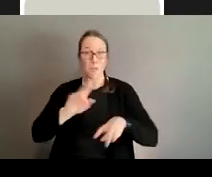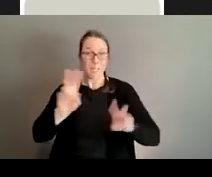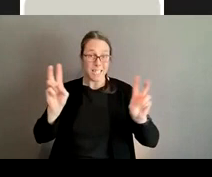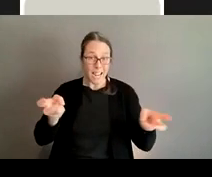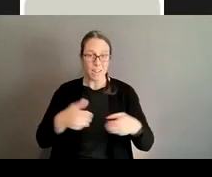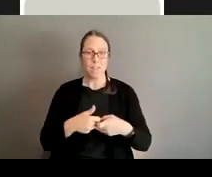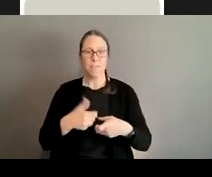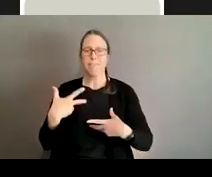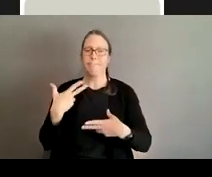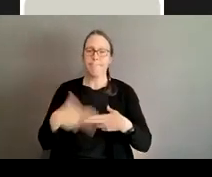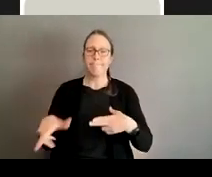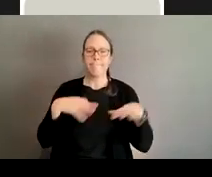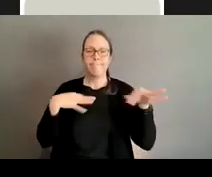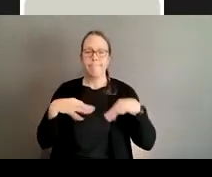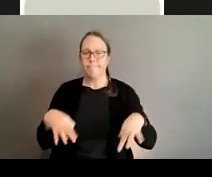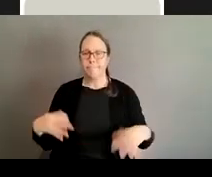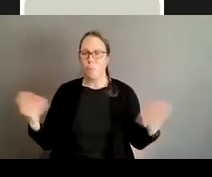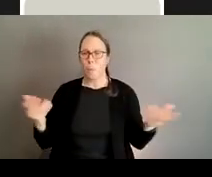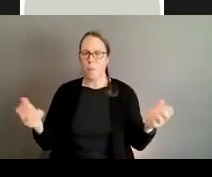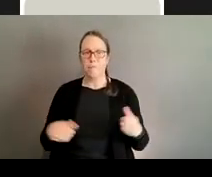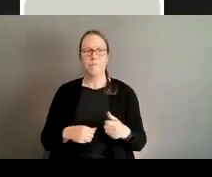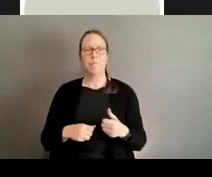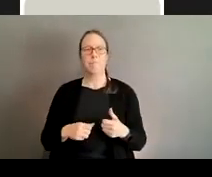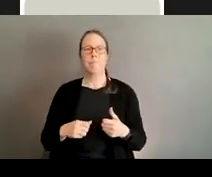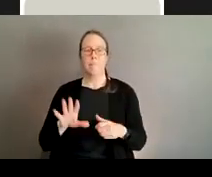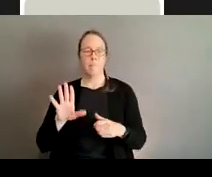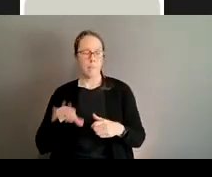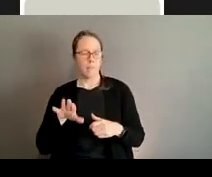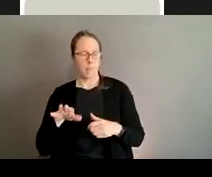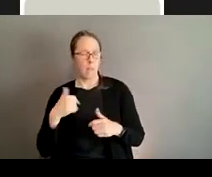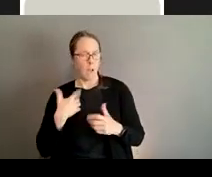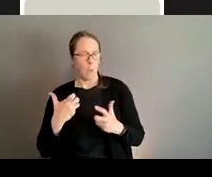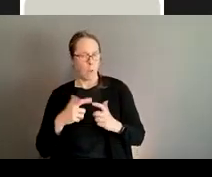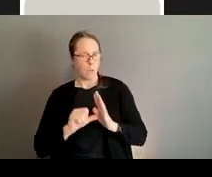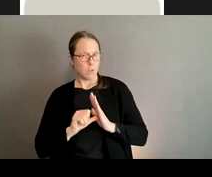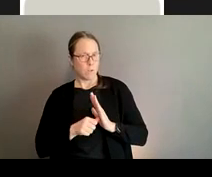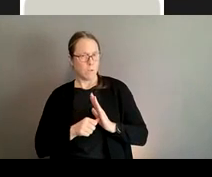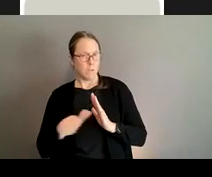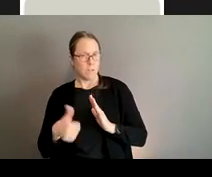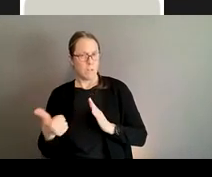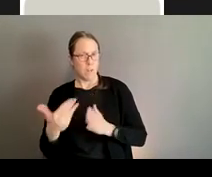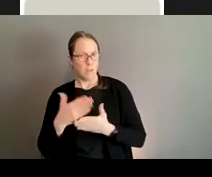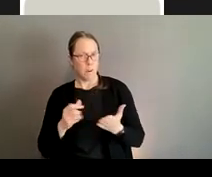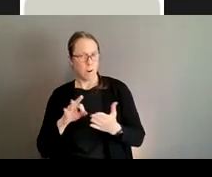description? And right here I just want to underscore another piece of what Sarah said.